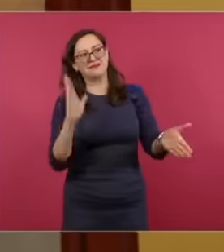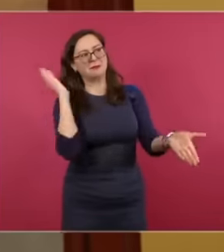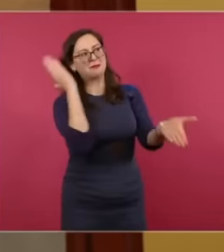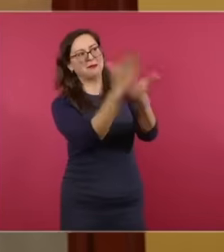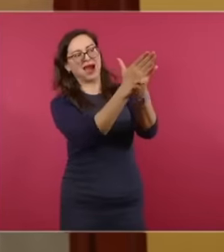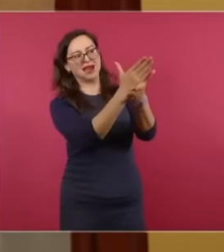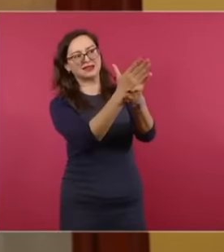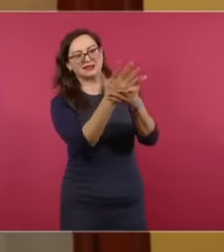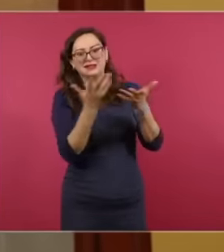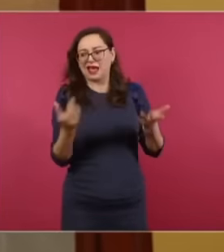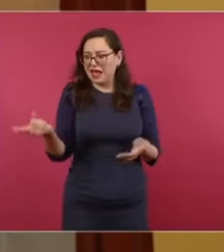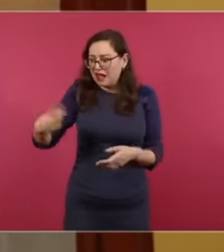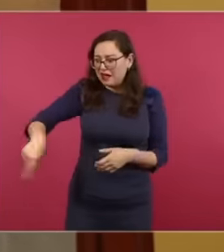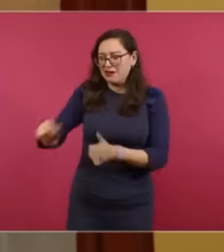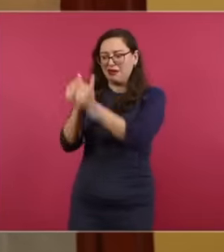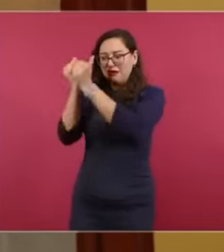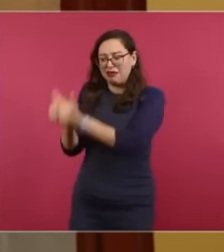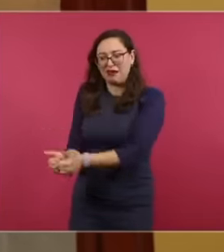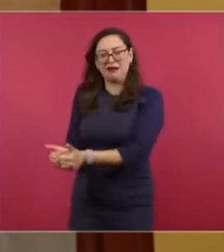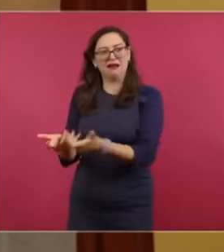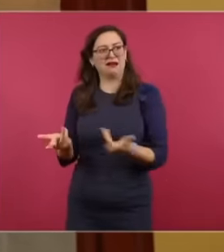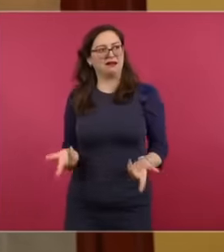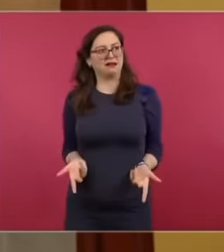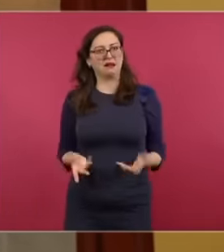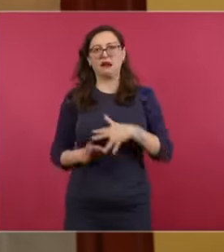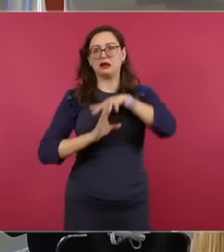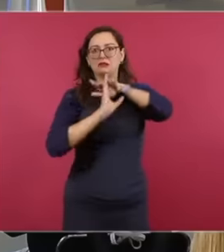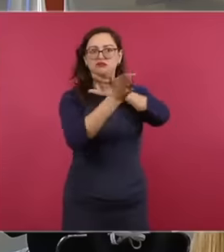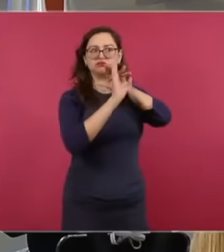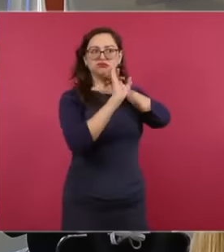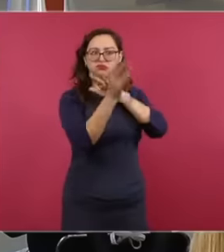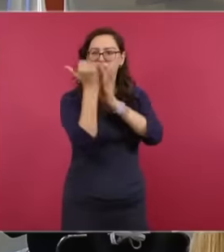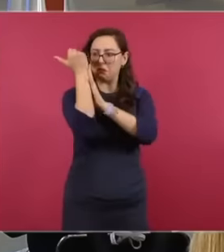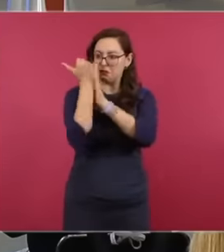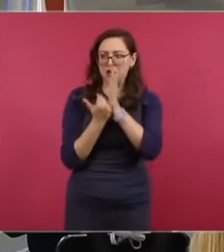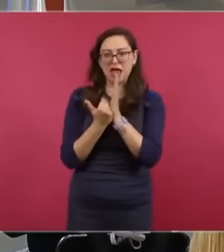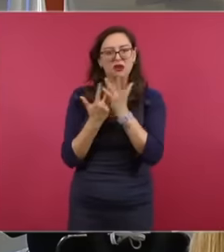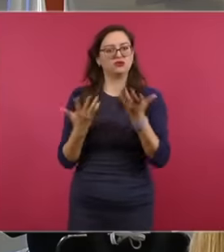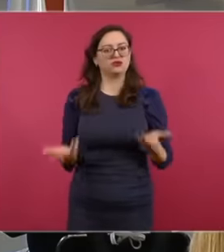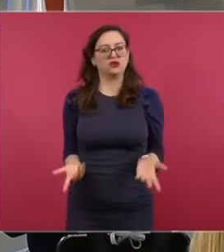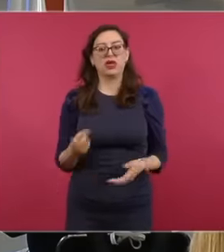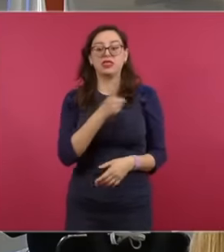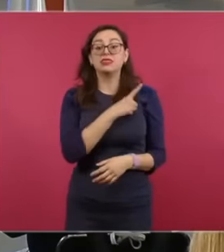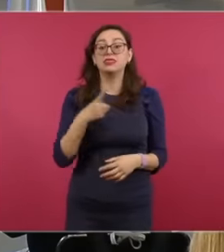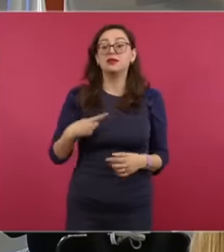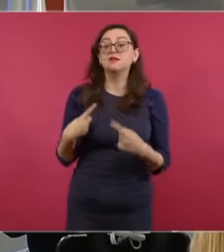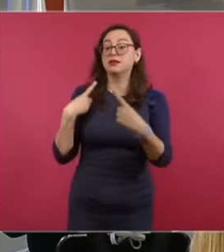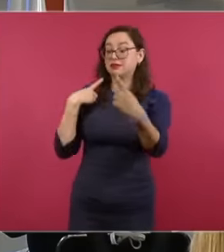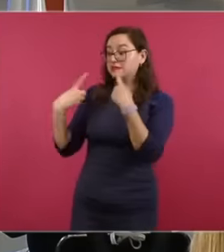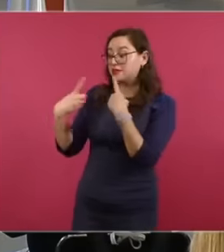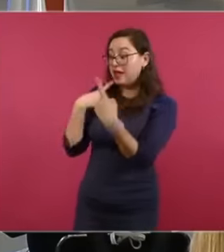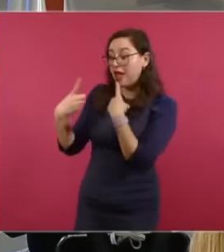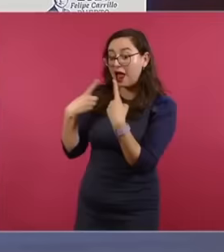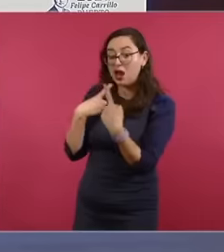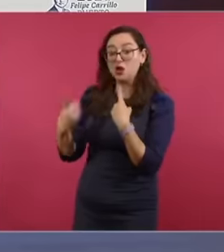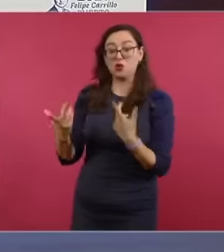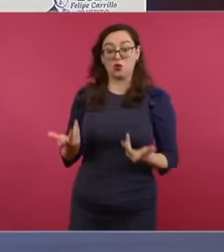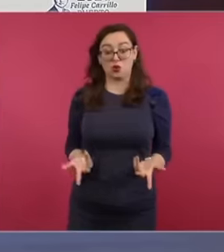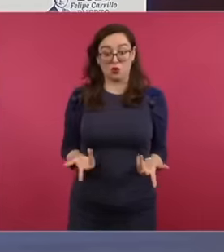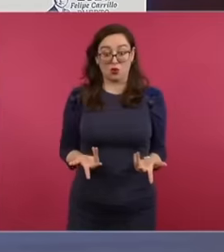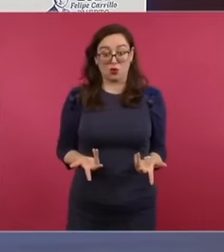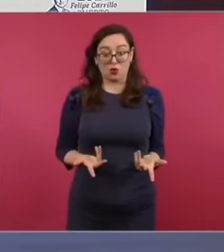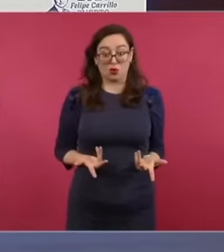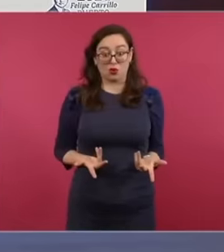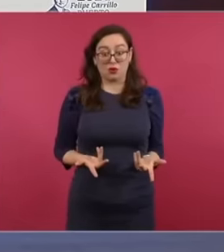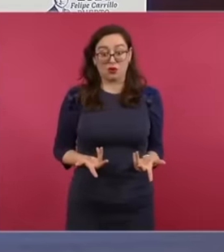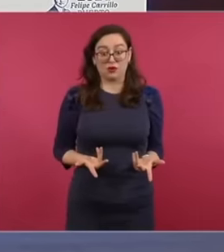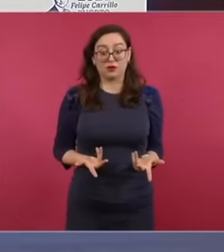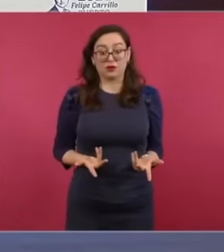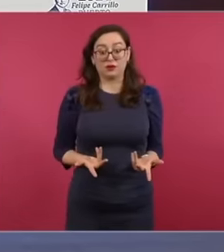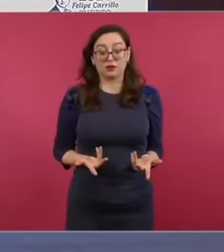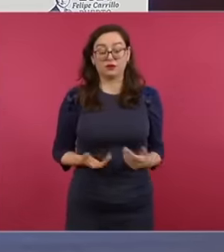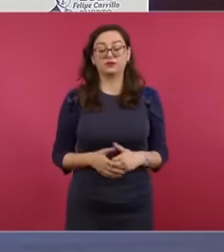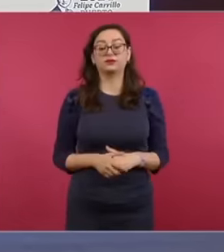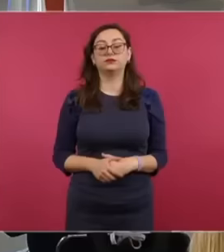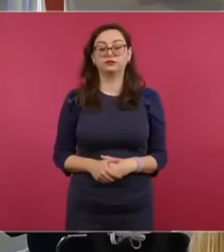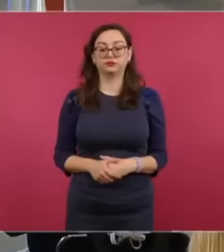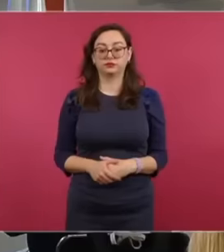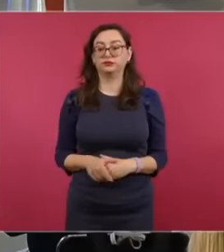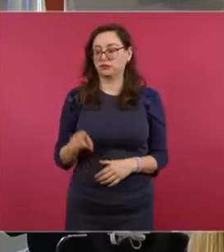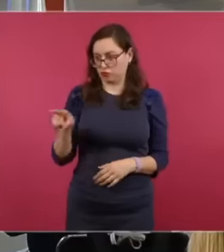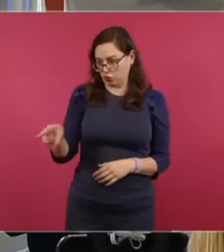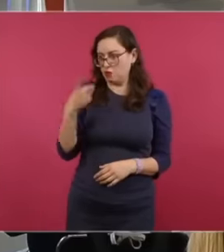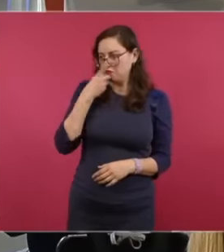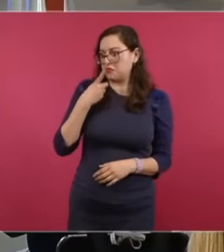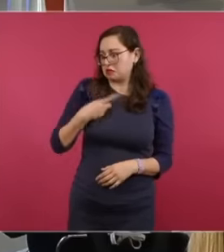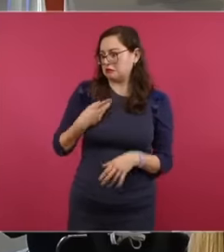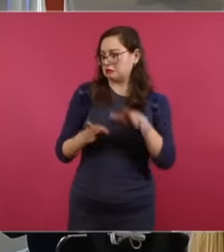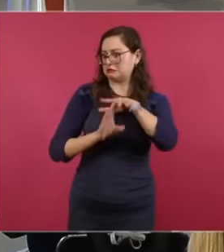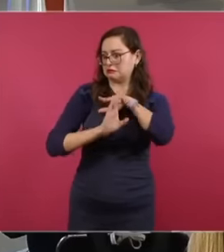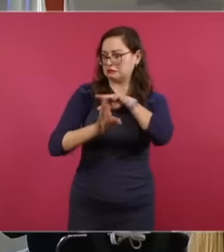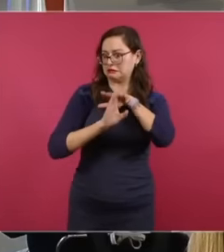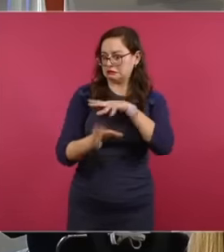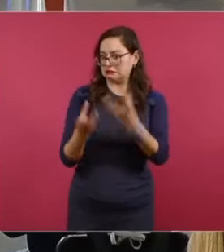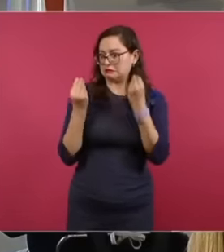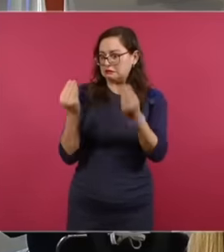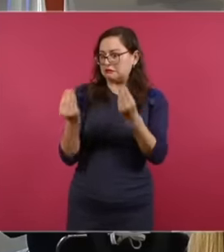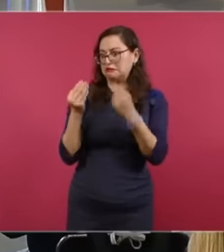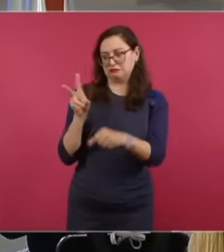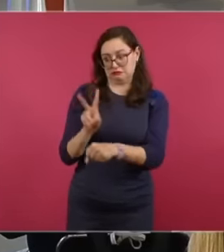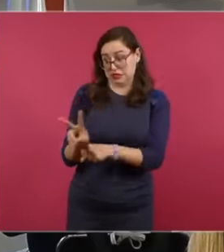dialogue for what you are proposing that the second group that is most forced to emigrate